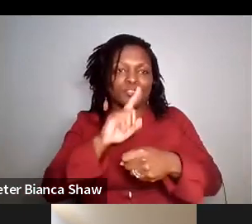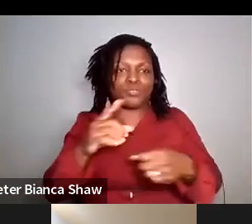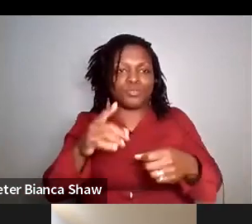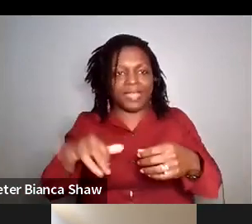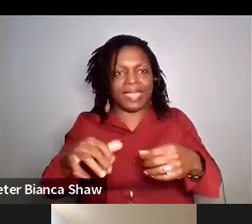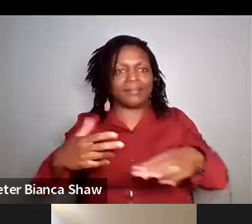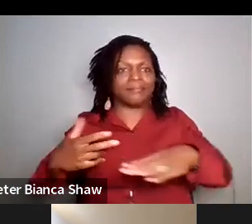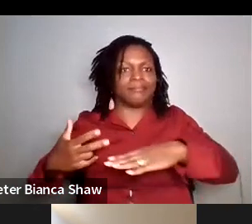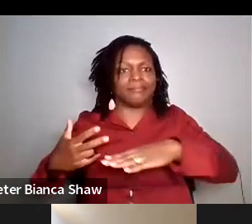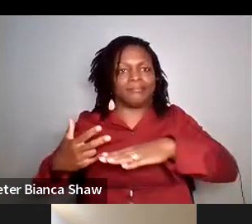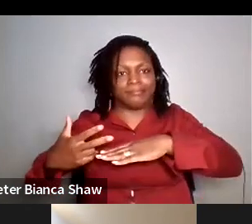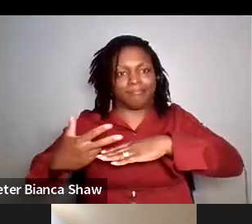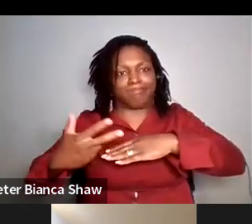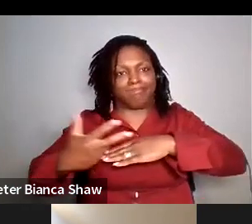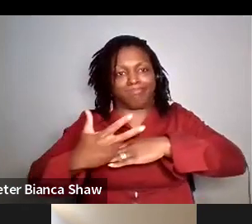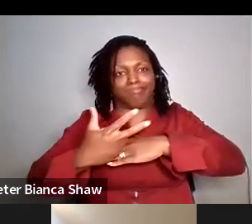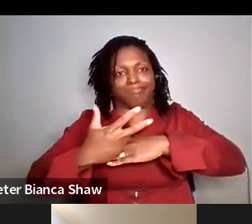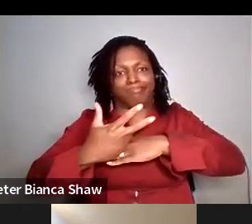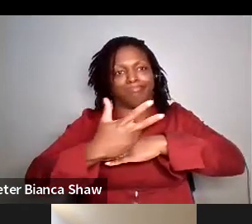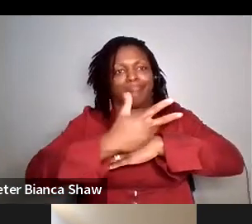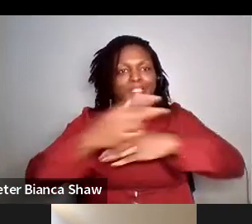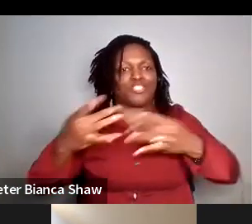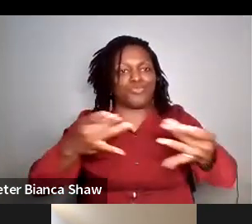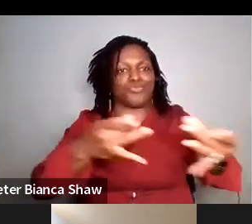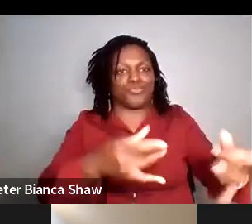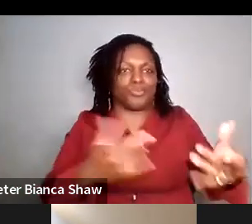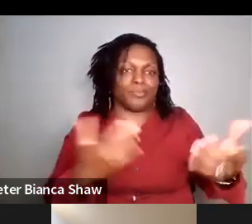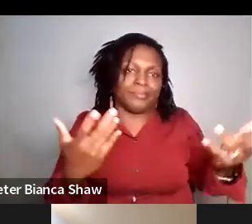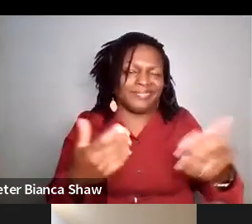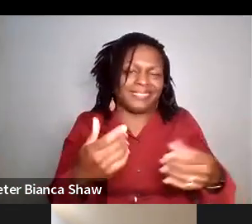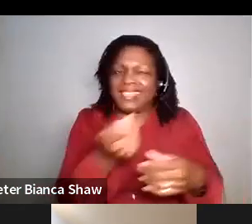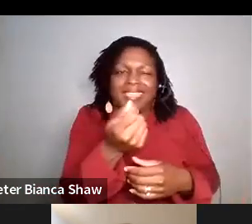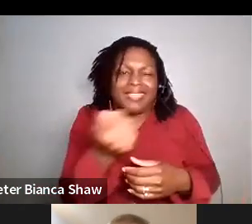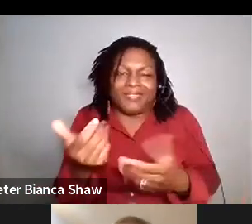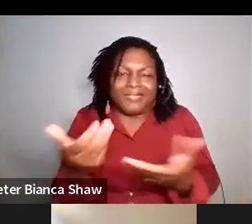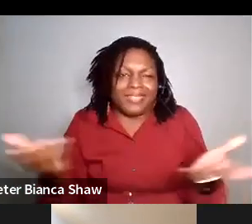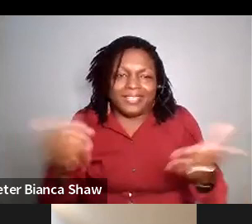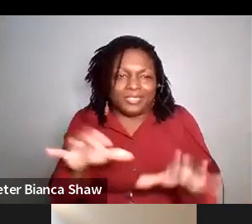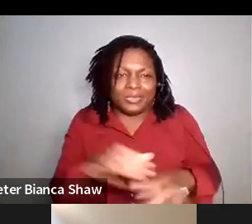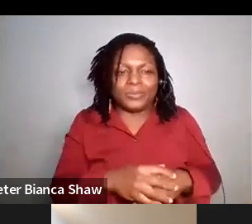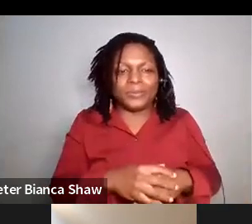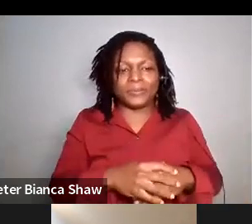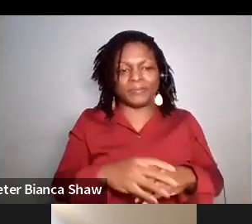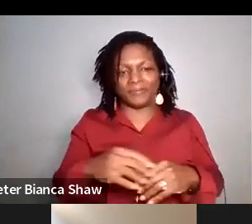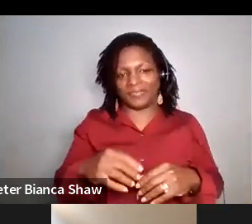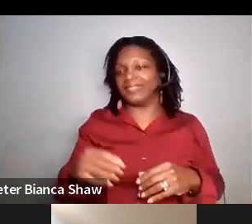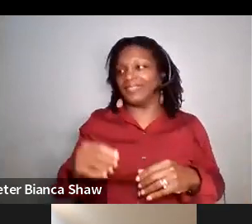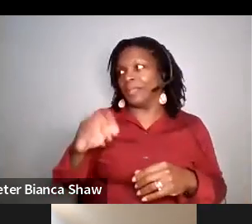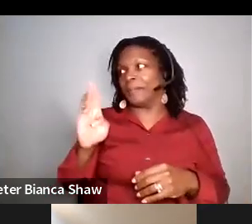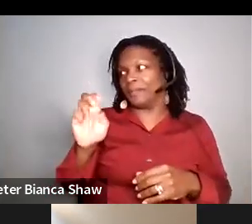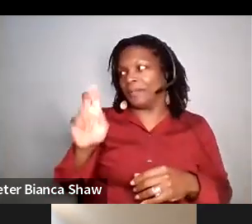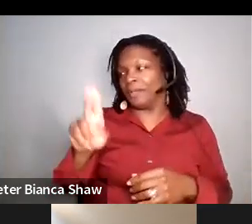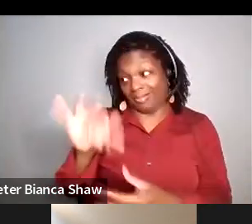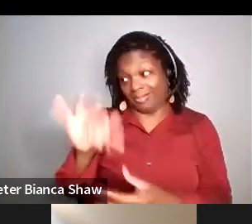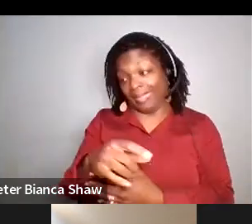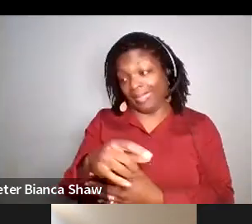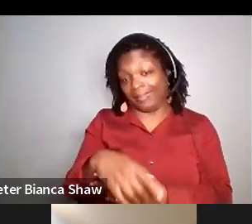I think I guess like I I just wanna chime in and Tell you that I think you know you're talking about your 7 year old. but that sounds like pretty much a a typical 7 year old boy.